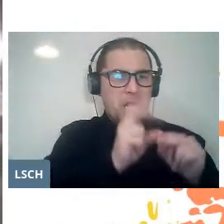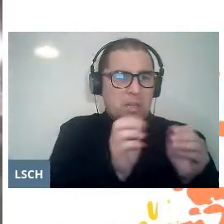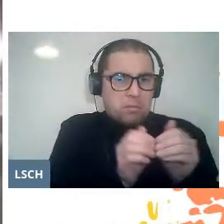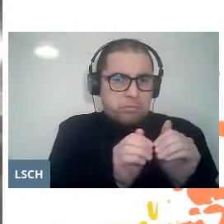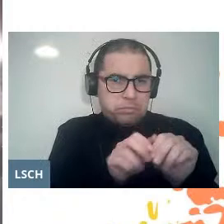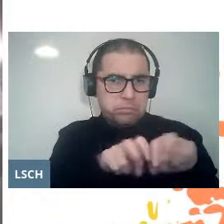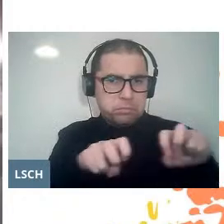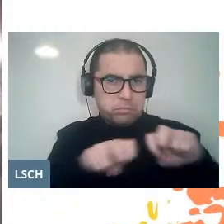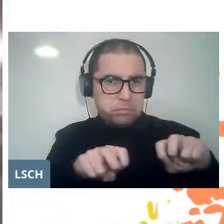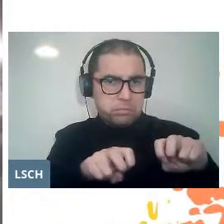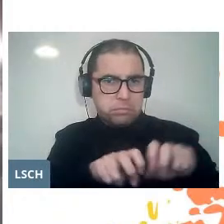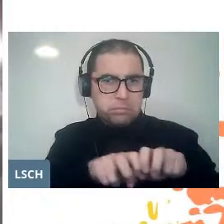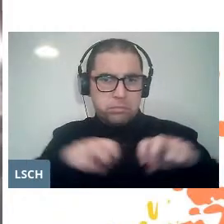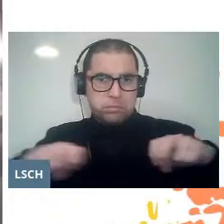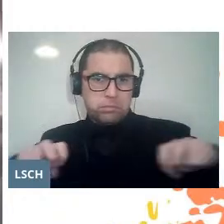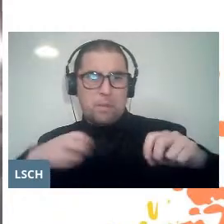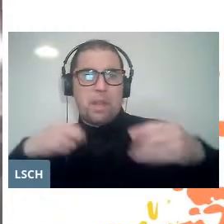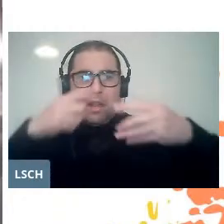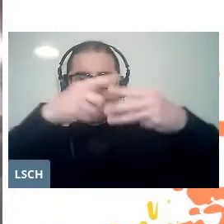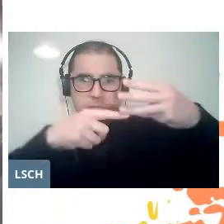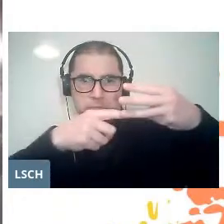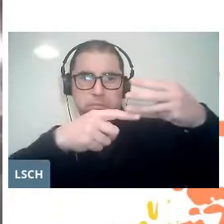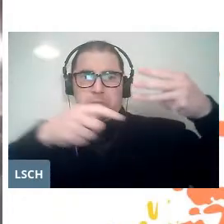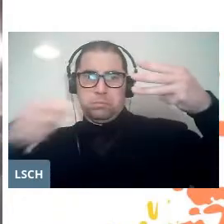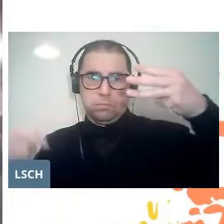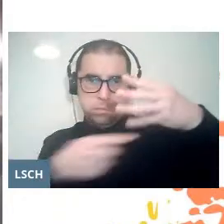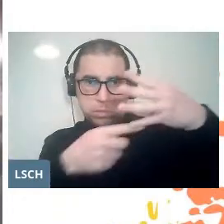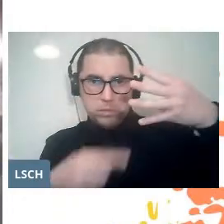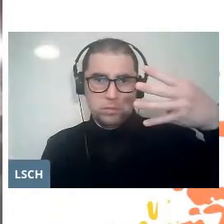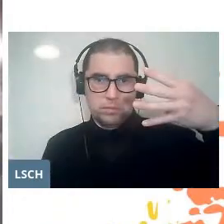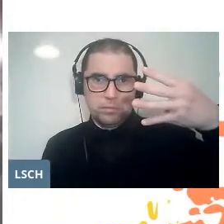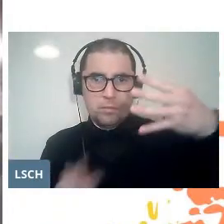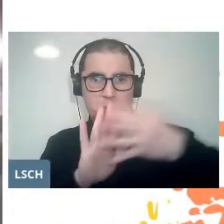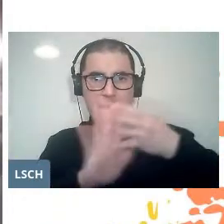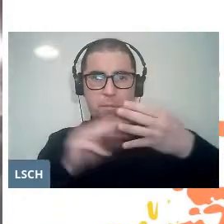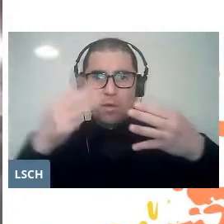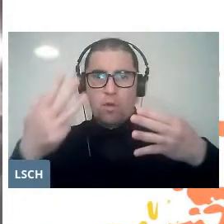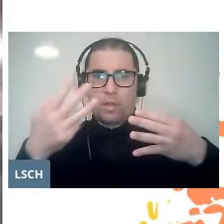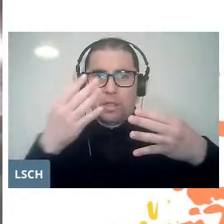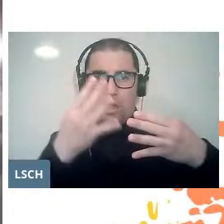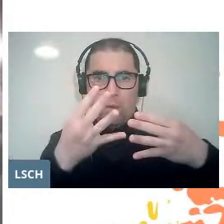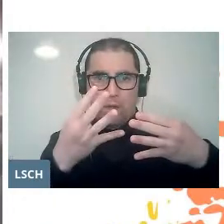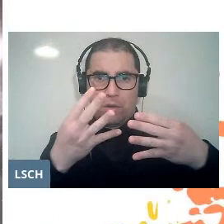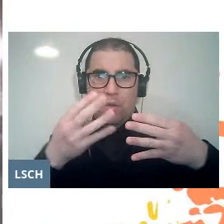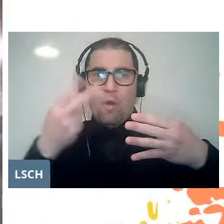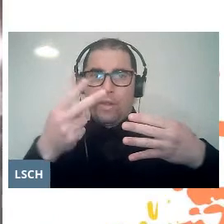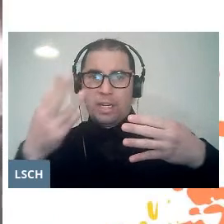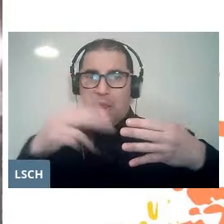Its durations have increased, for example Symphony 94 lasts approximately 23 minutes,